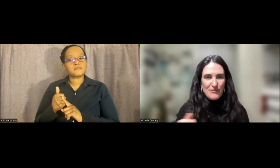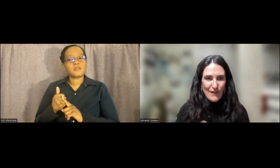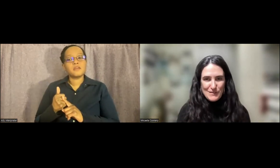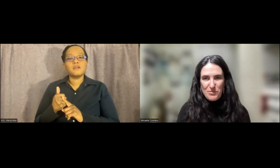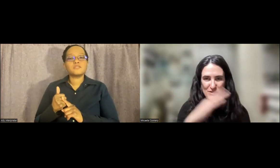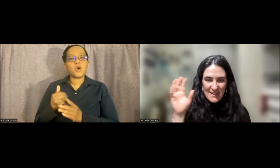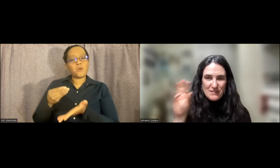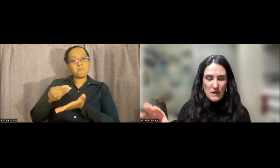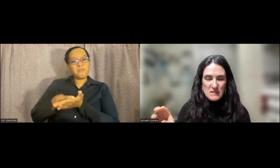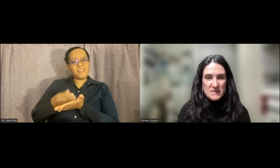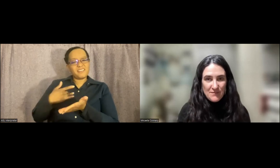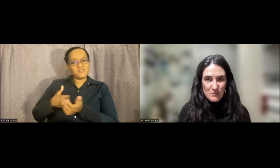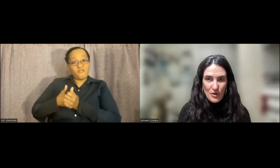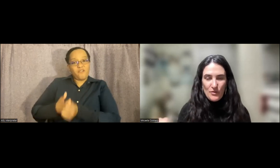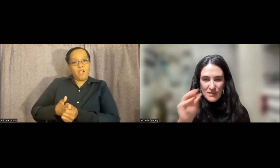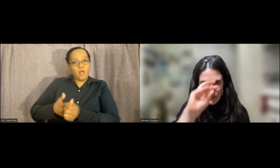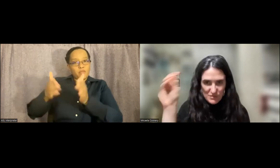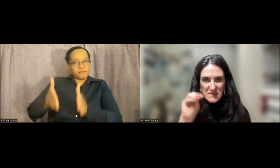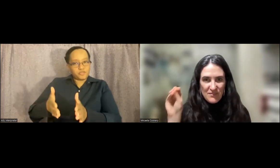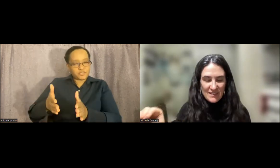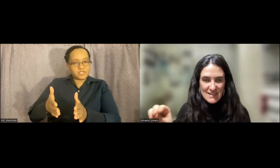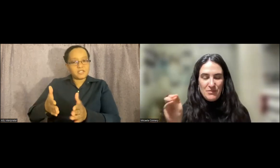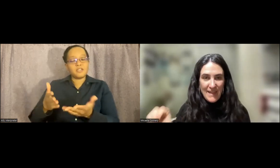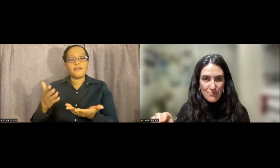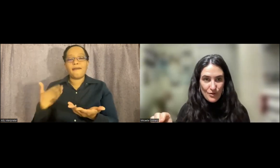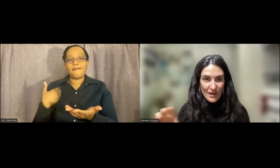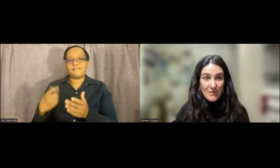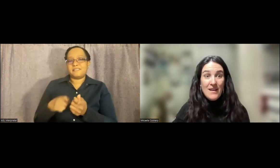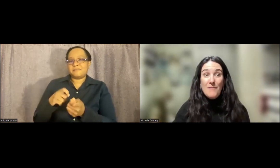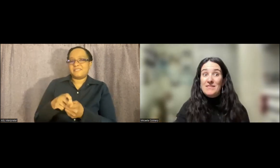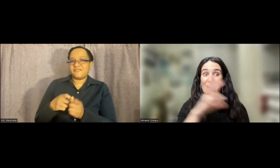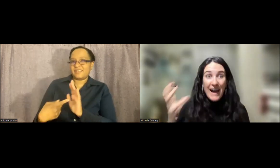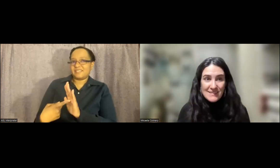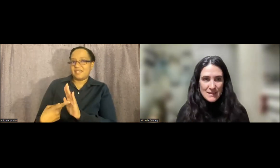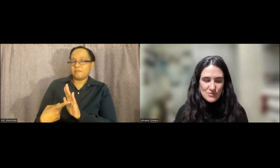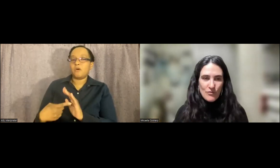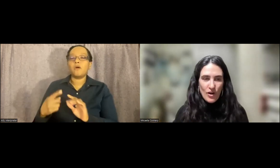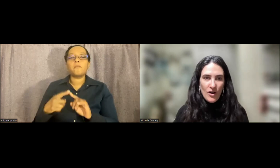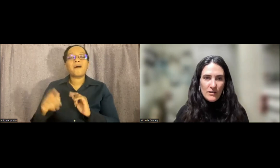follows the person has a specific example in that program , but the concert overall